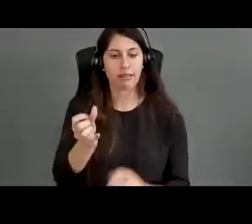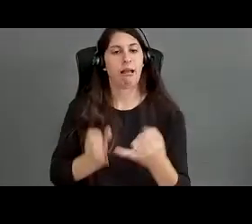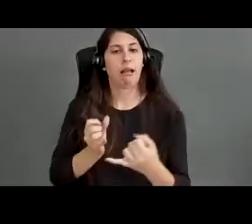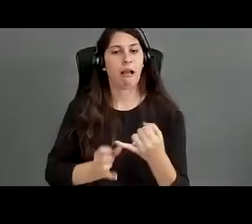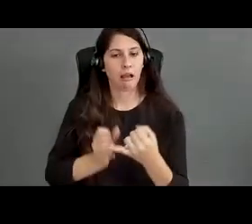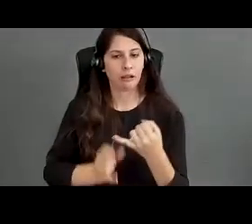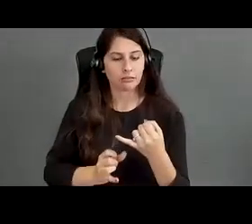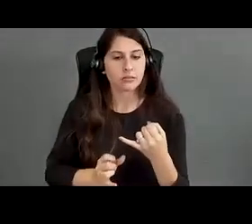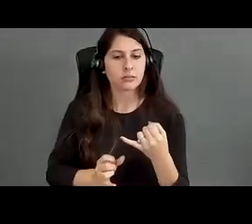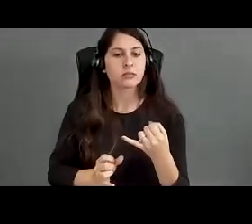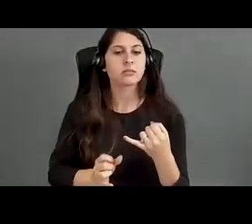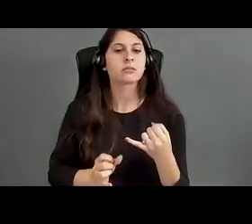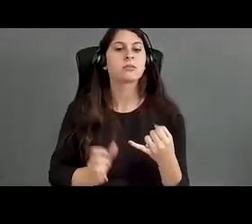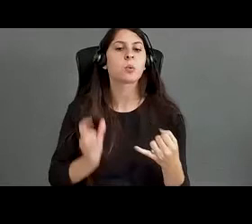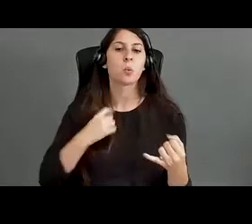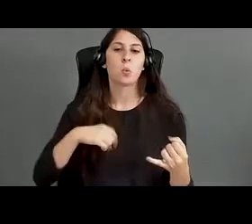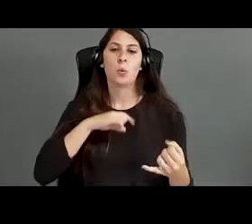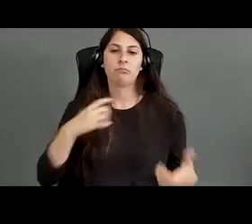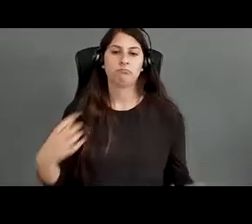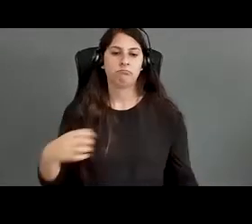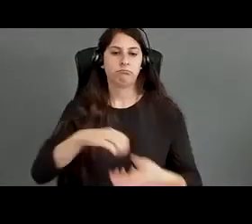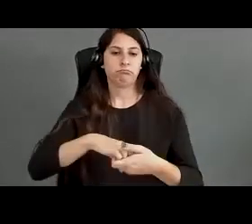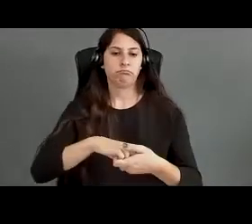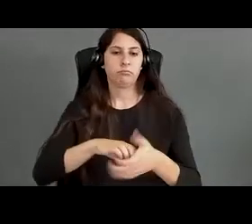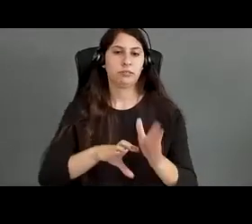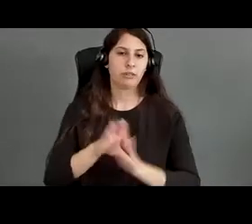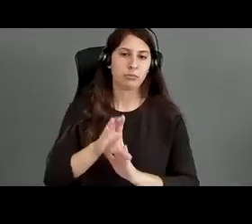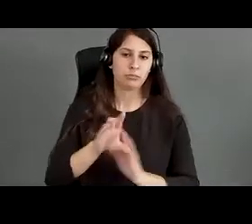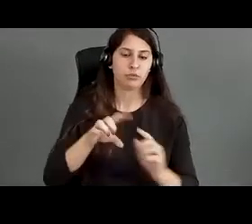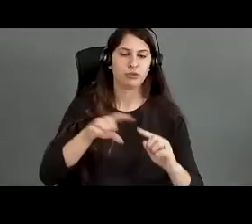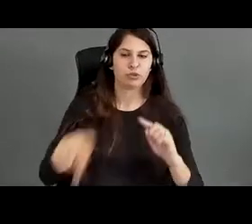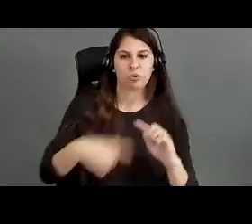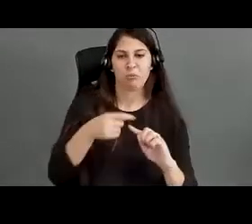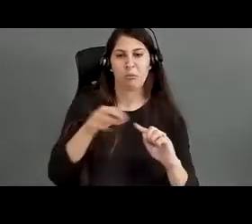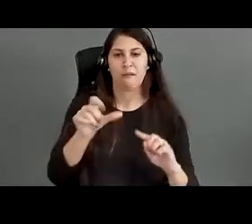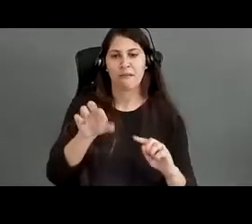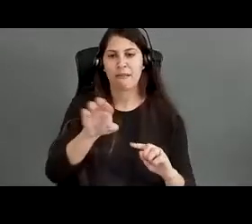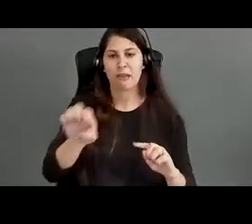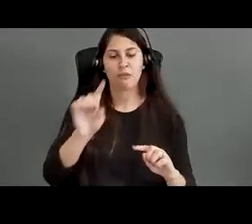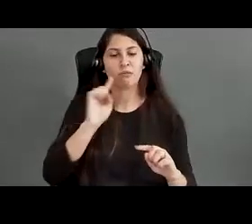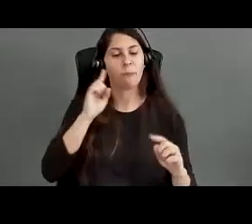we co-developed this circle-of-care guidebook for mental health caregivers several years ago